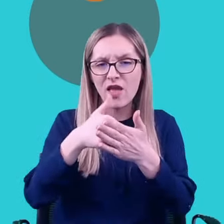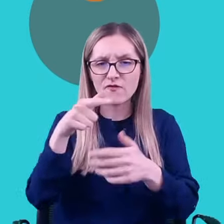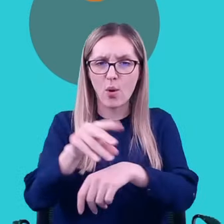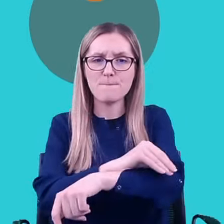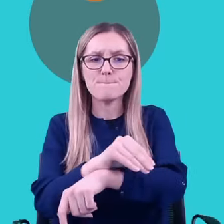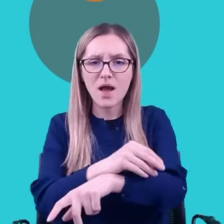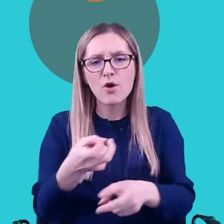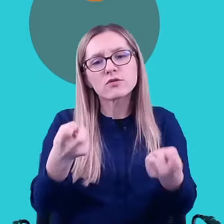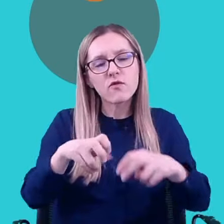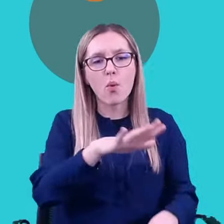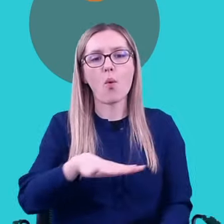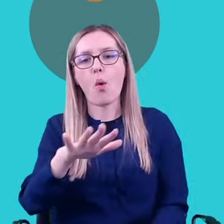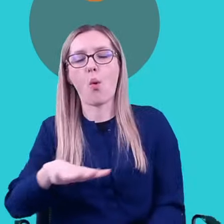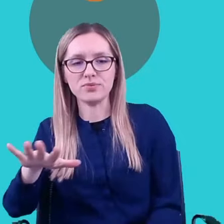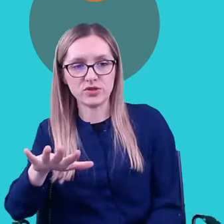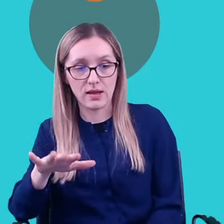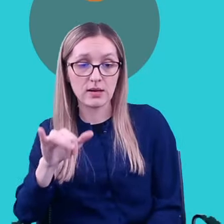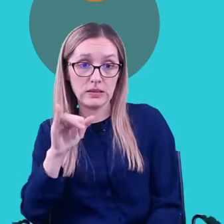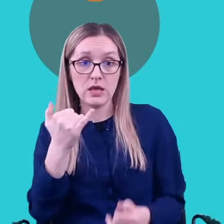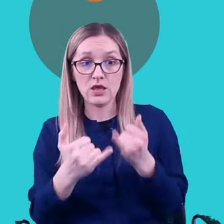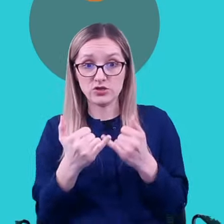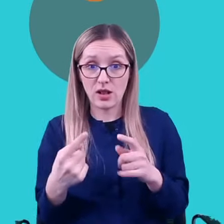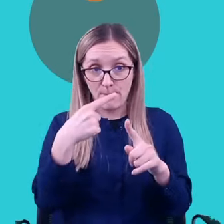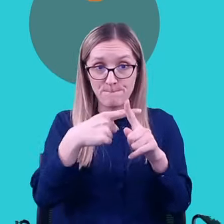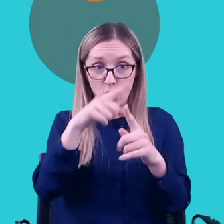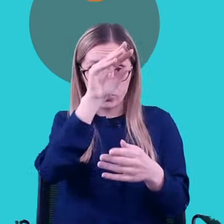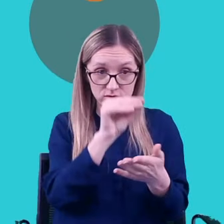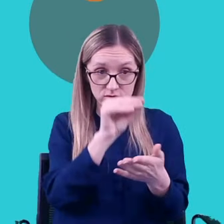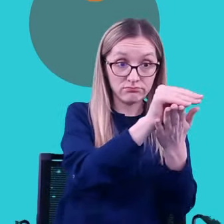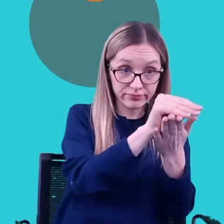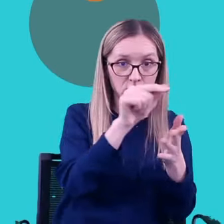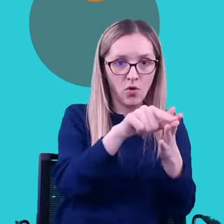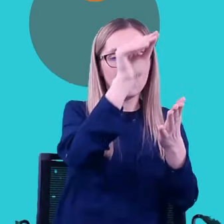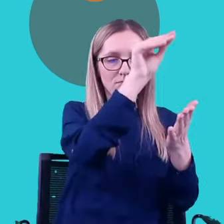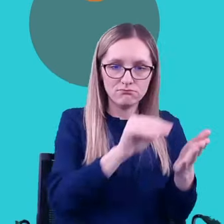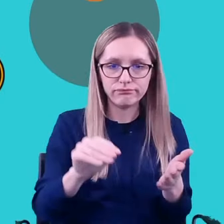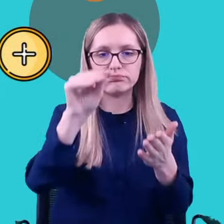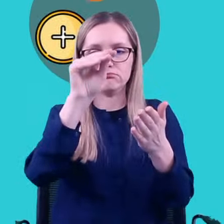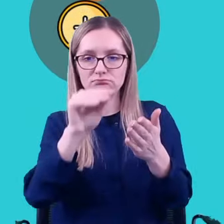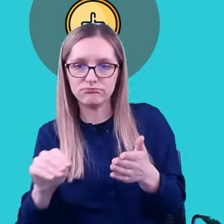and when such proton appears, it can hop between these areas.